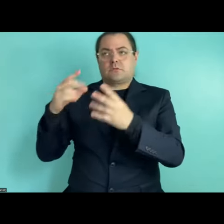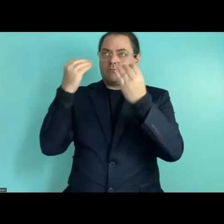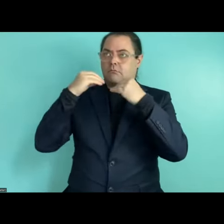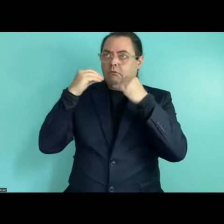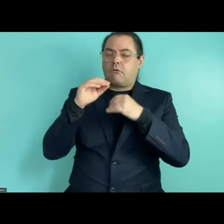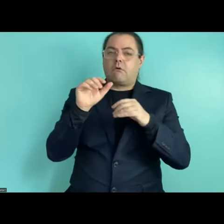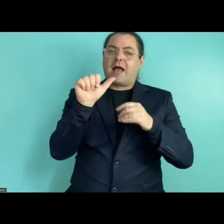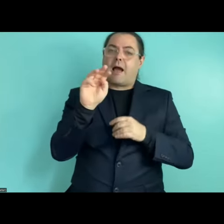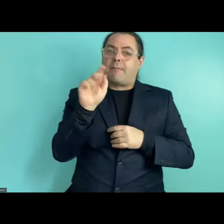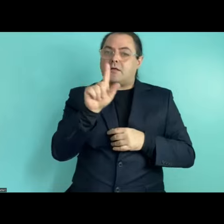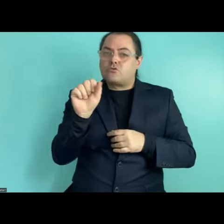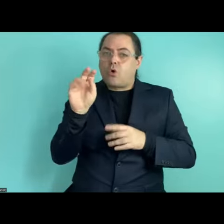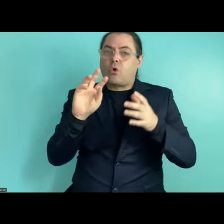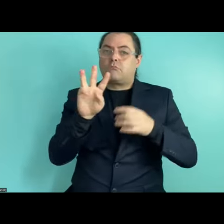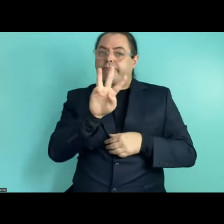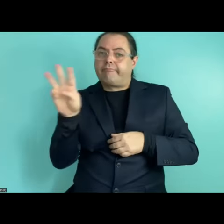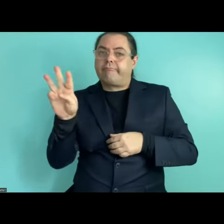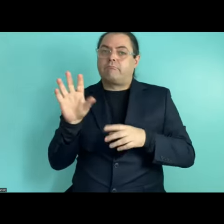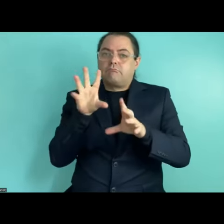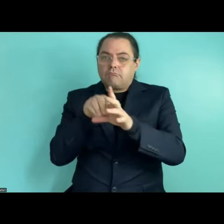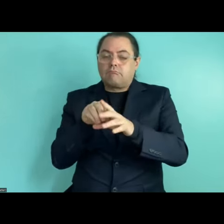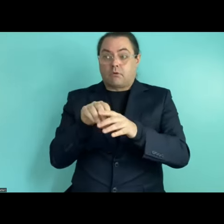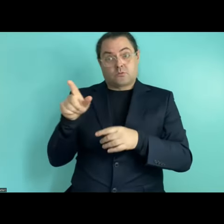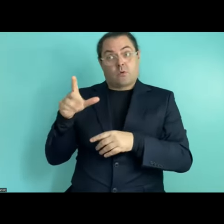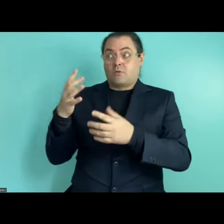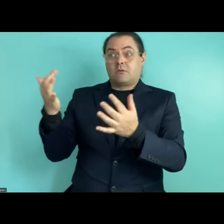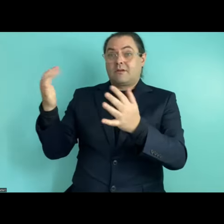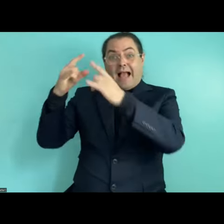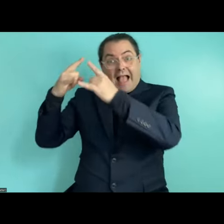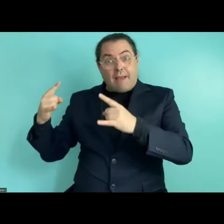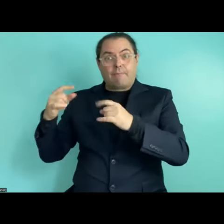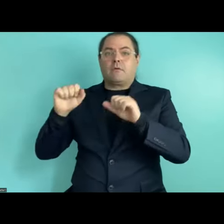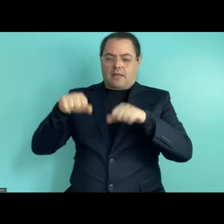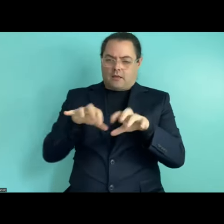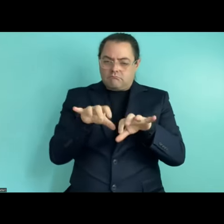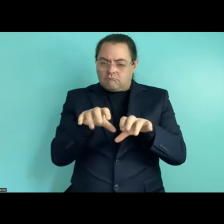15:44:55 And while still based in the refugee camps they're able to gain to gain get again